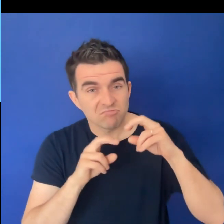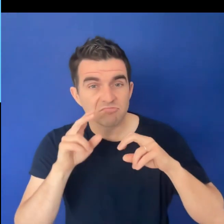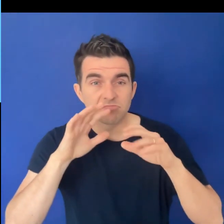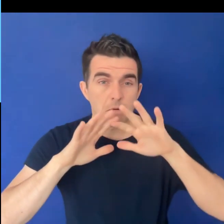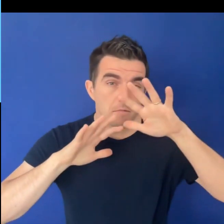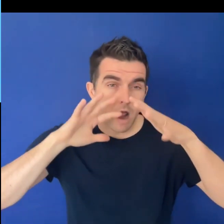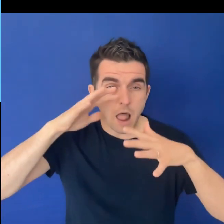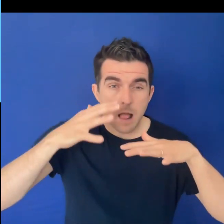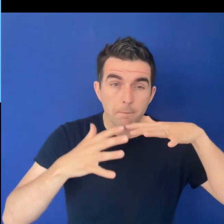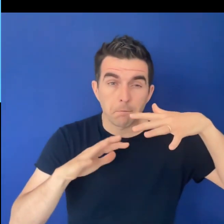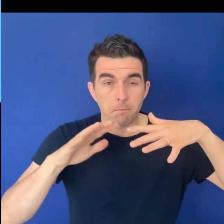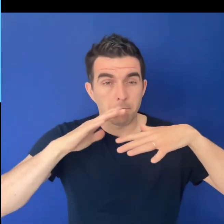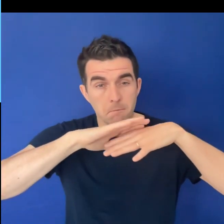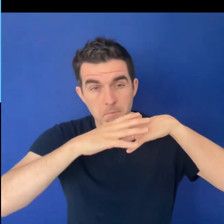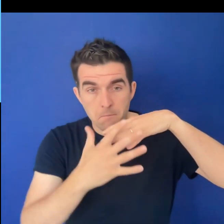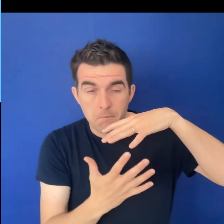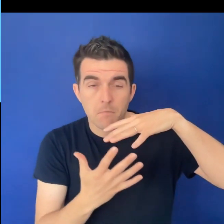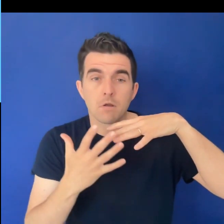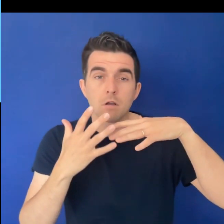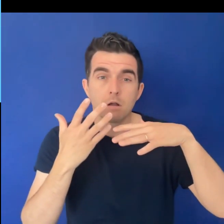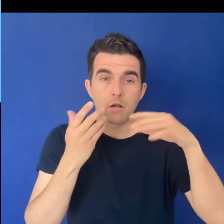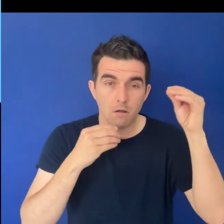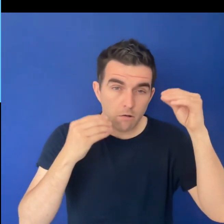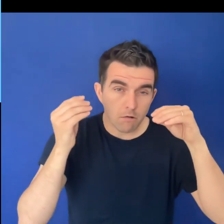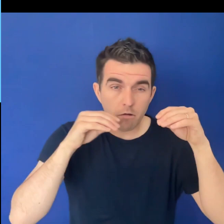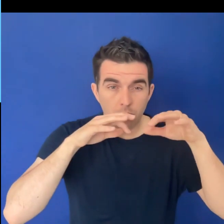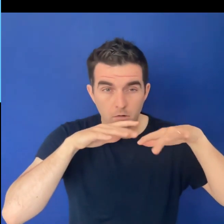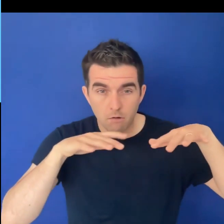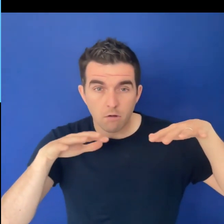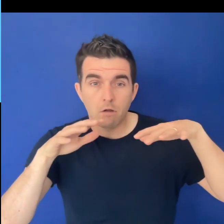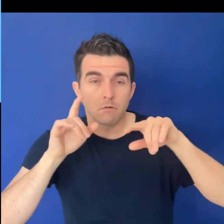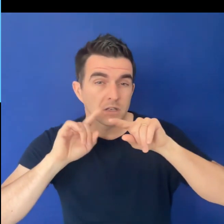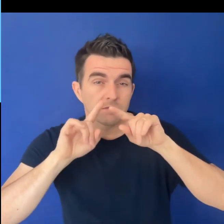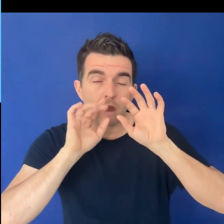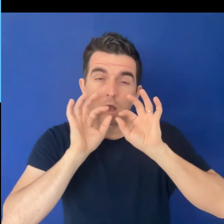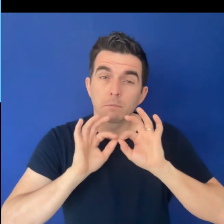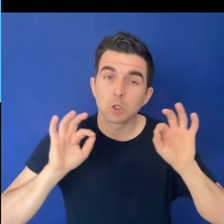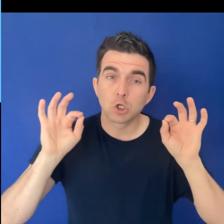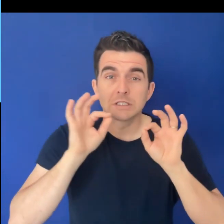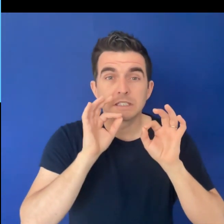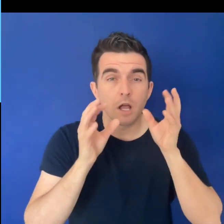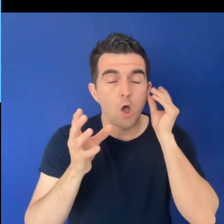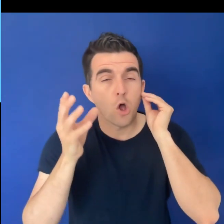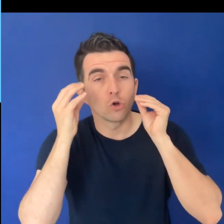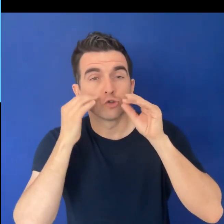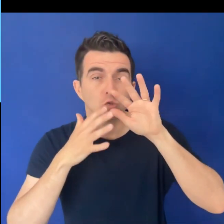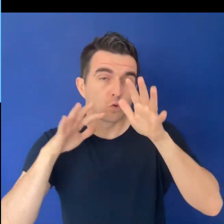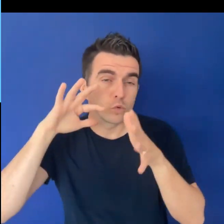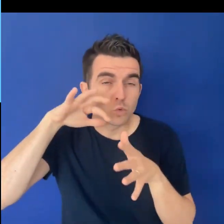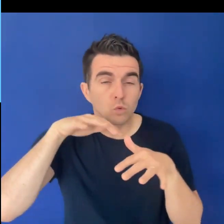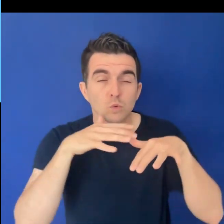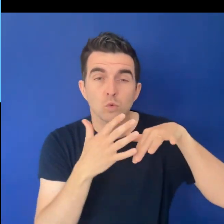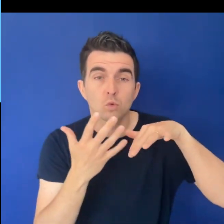upgradable exosuit, and are able to explore by following all sorts of musical audio cues that